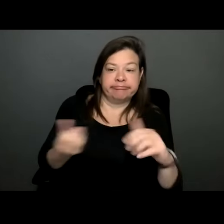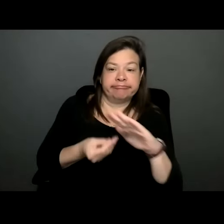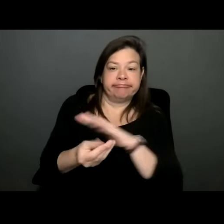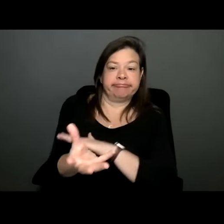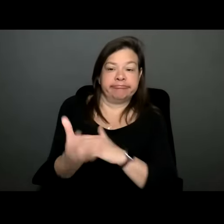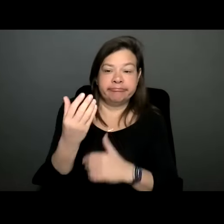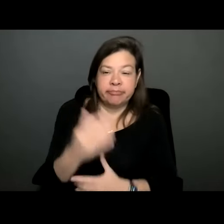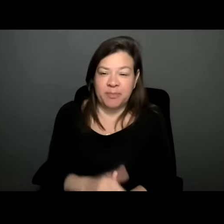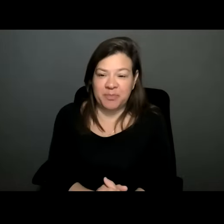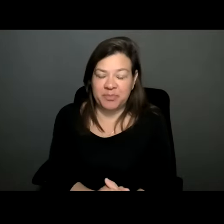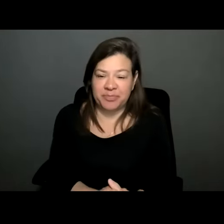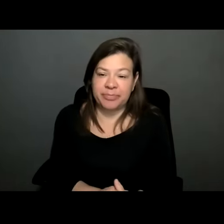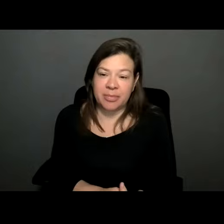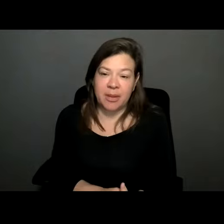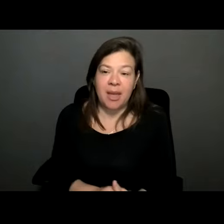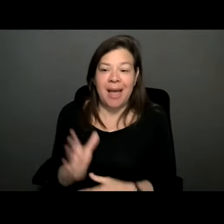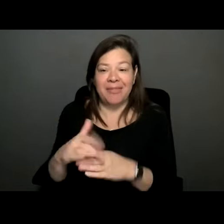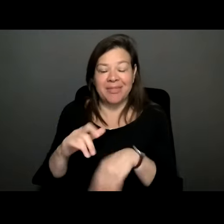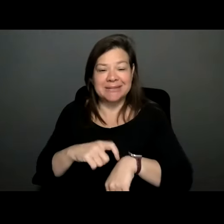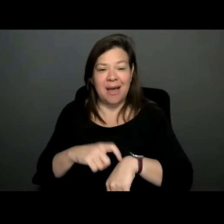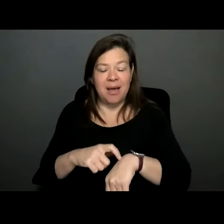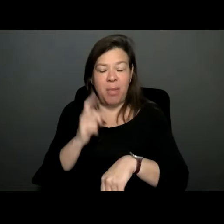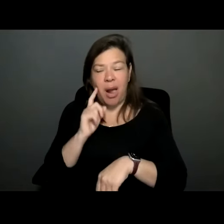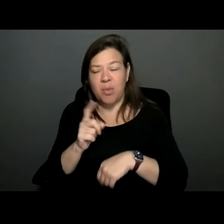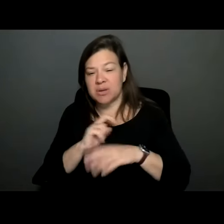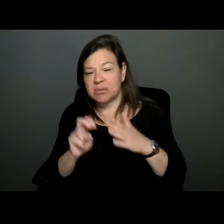I was navigating some new experiences of disability,